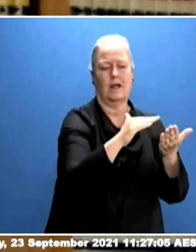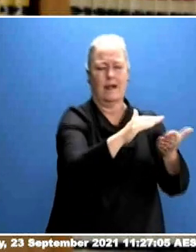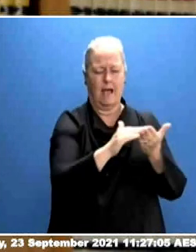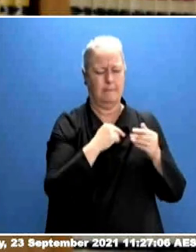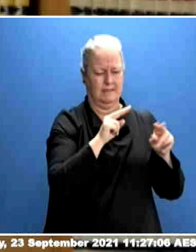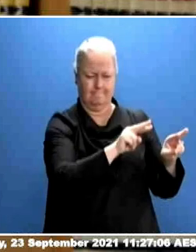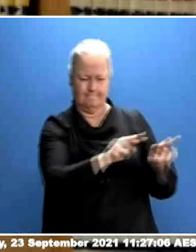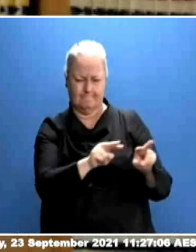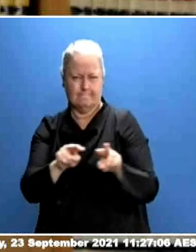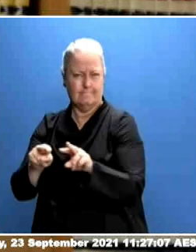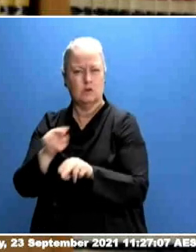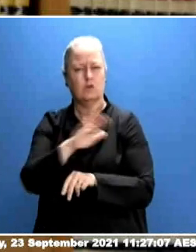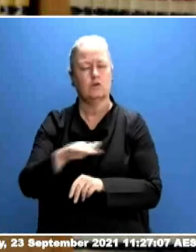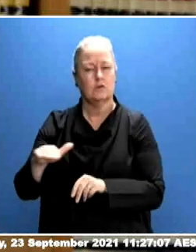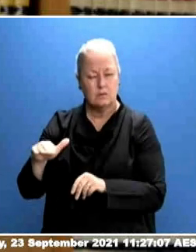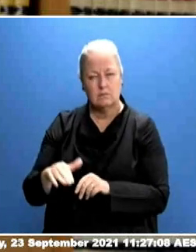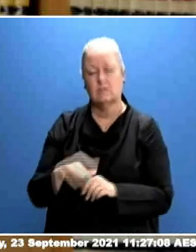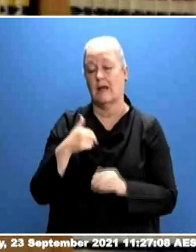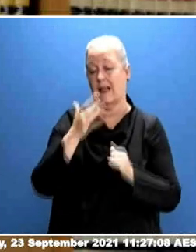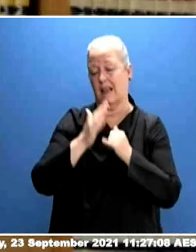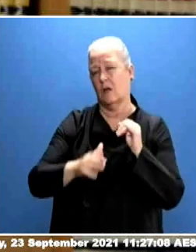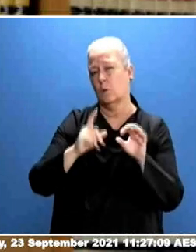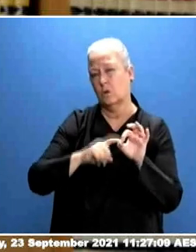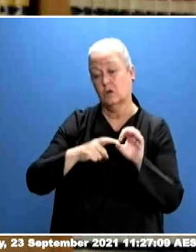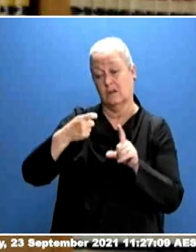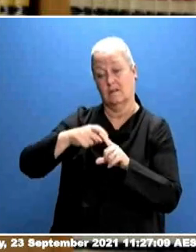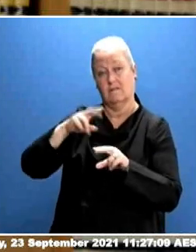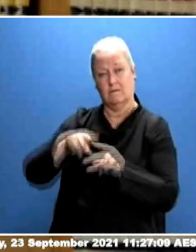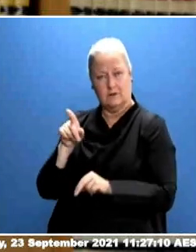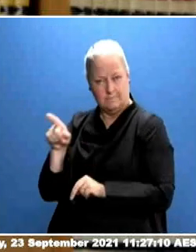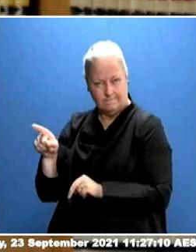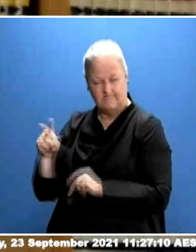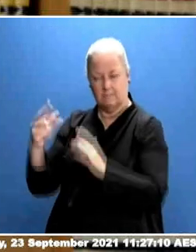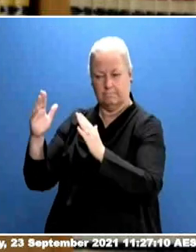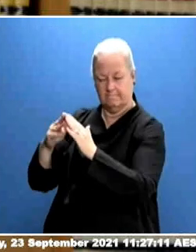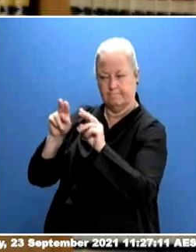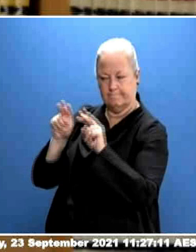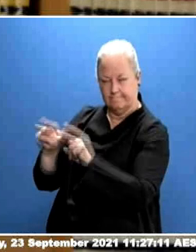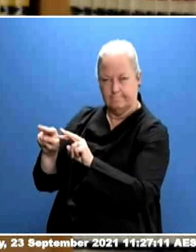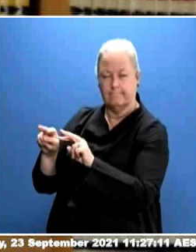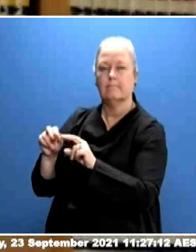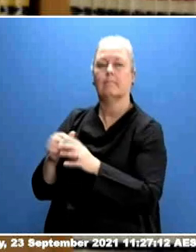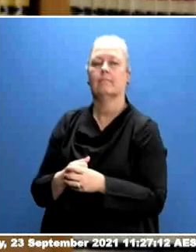In Kath French you're dependent on inter-relationships